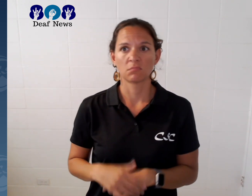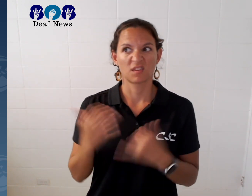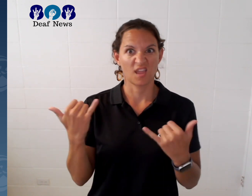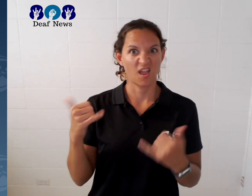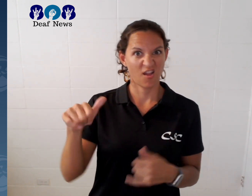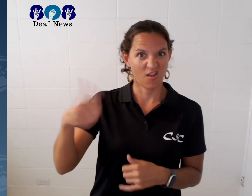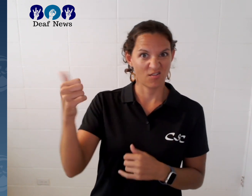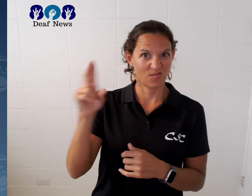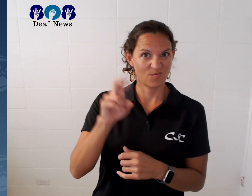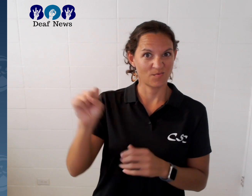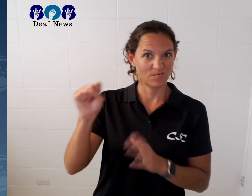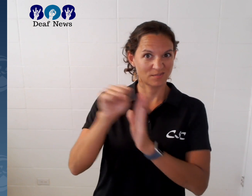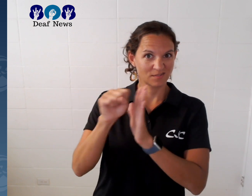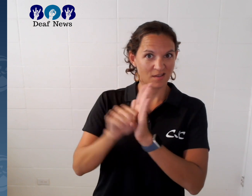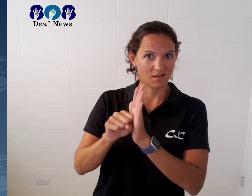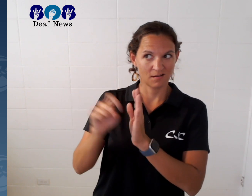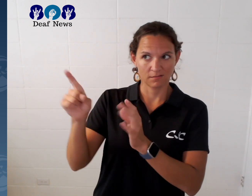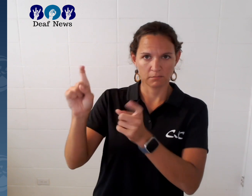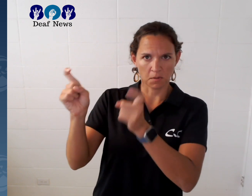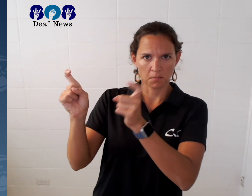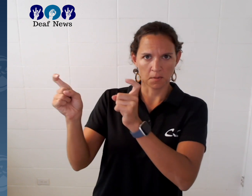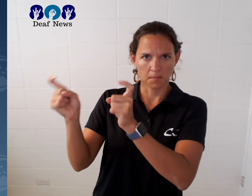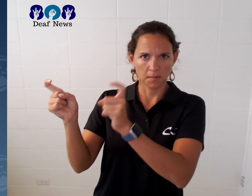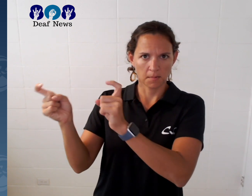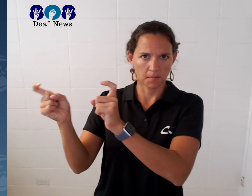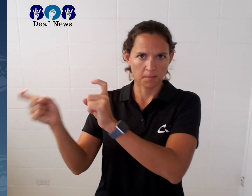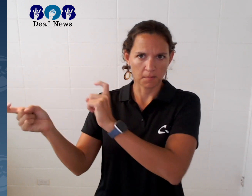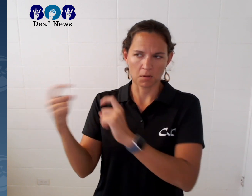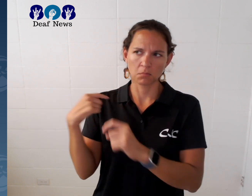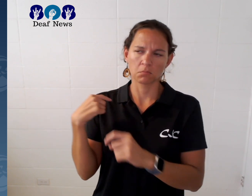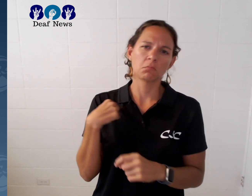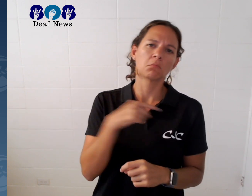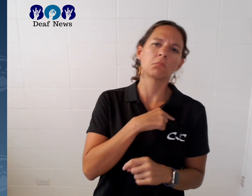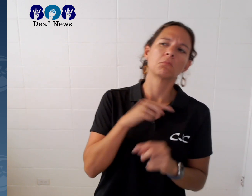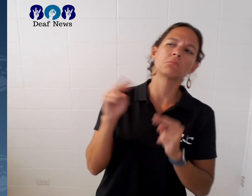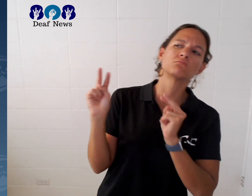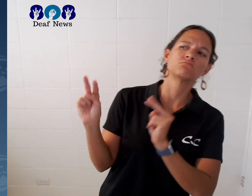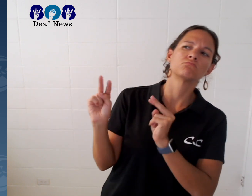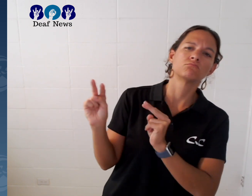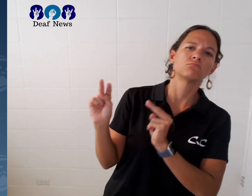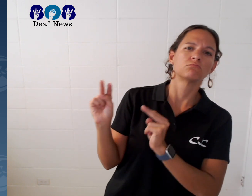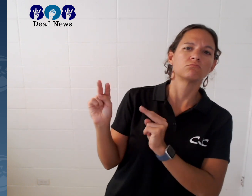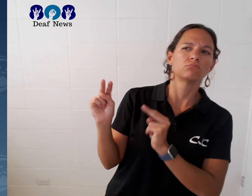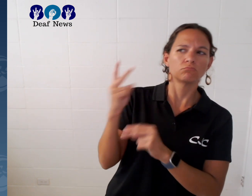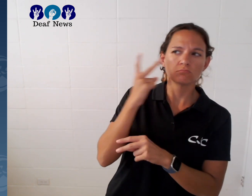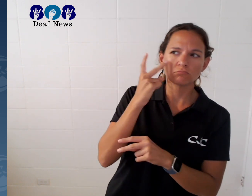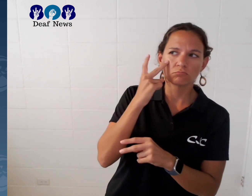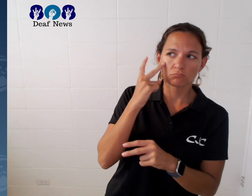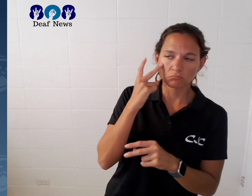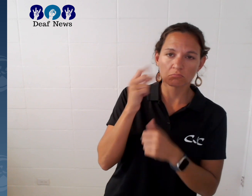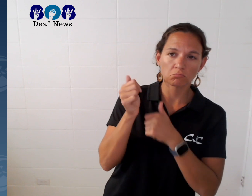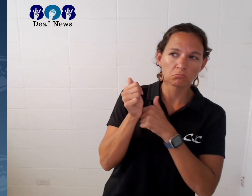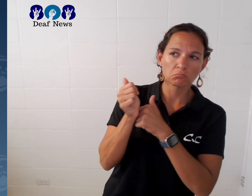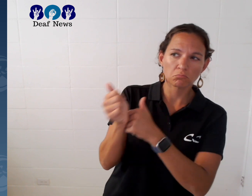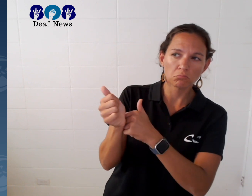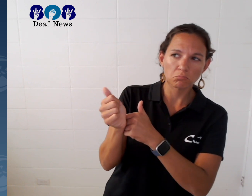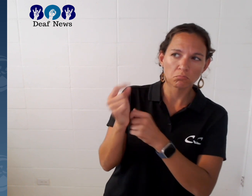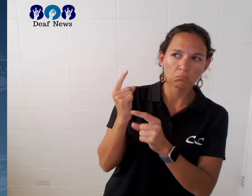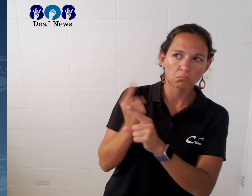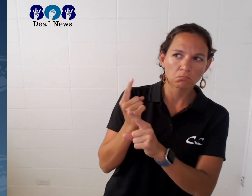to the current program across the US and at the county level. We will adjust accordingly.”